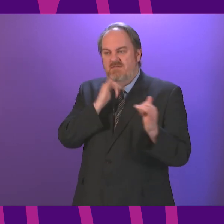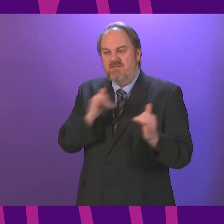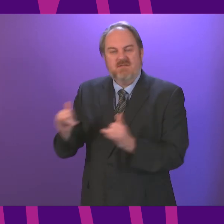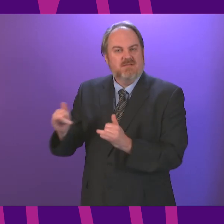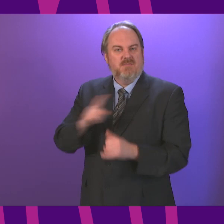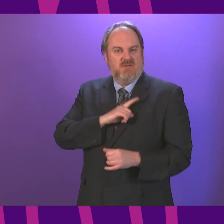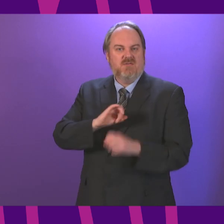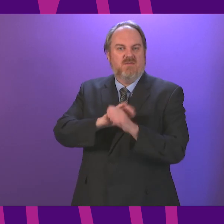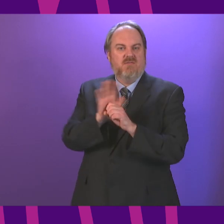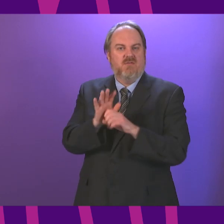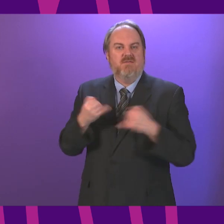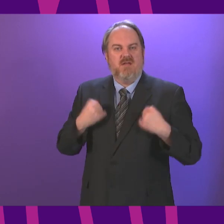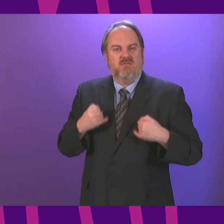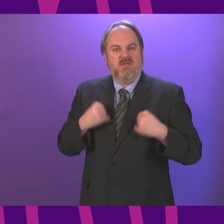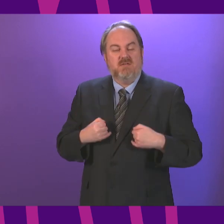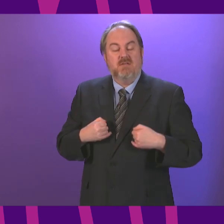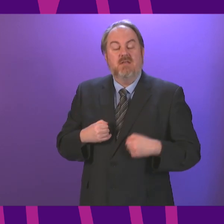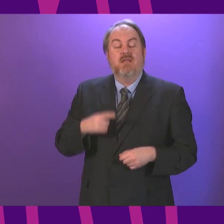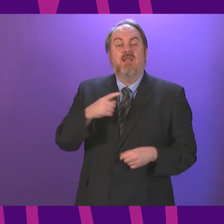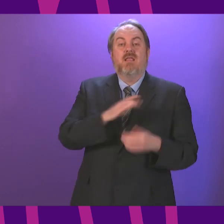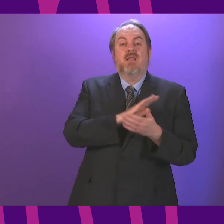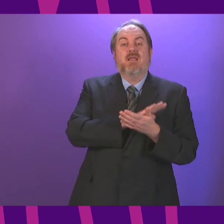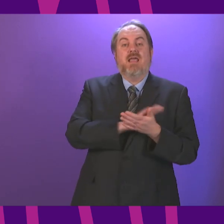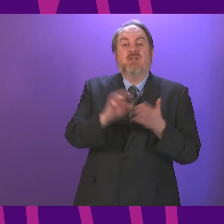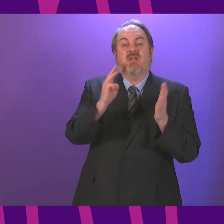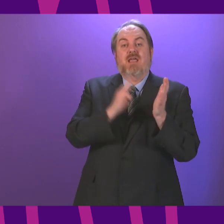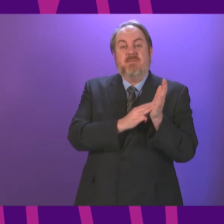Her Majesty’s inspectors of education carry out national thematic inspections